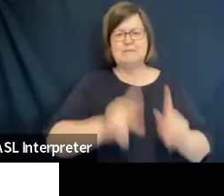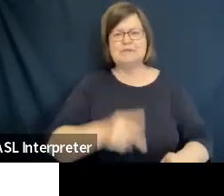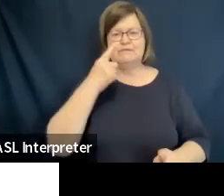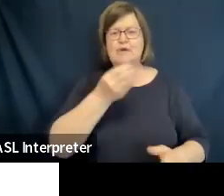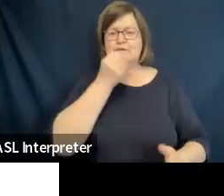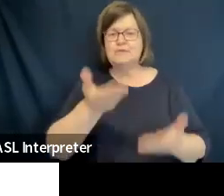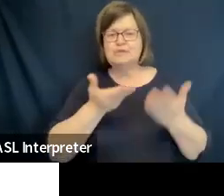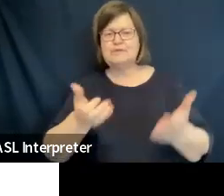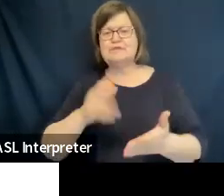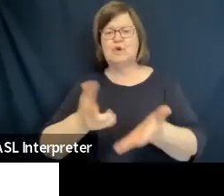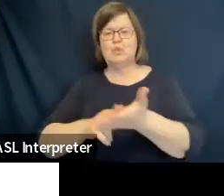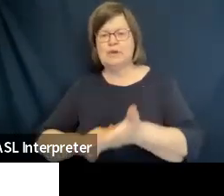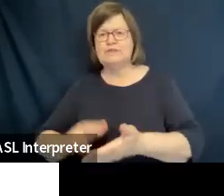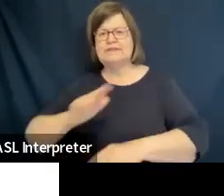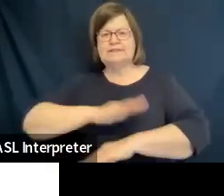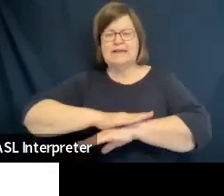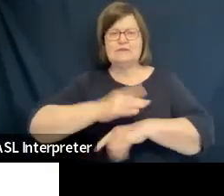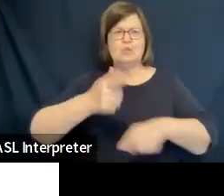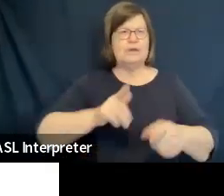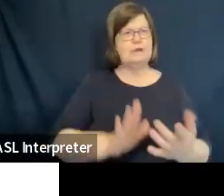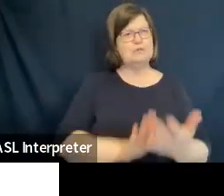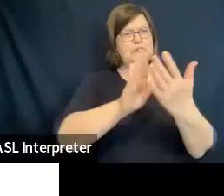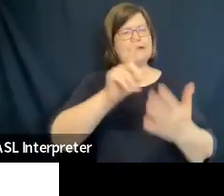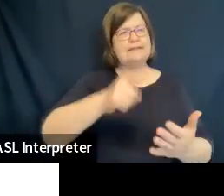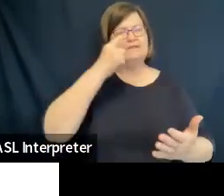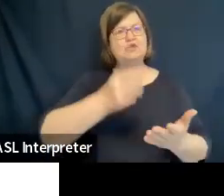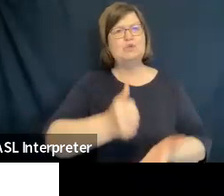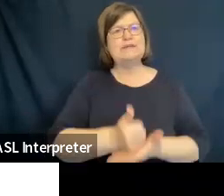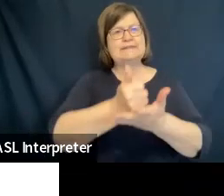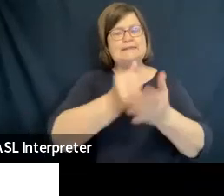registration desk for when they would encounter and need to assist an individual with a visual